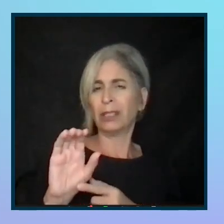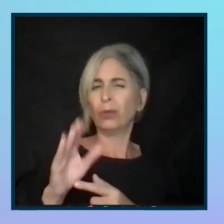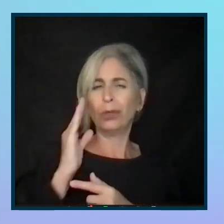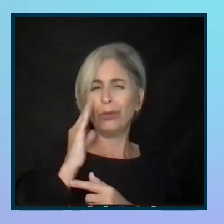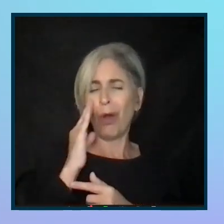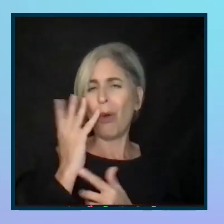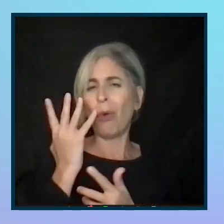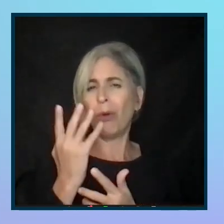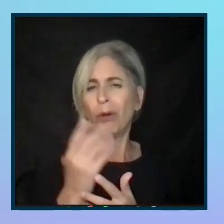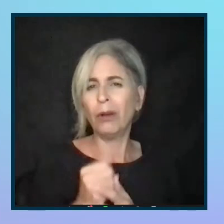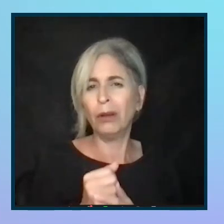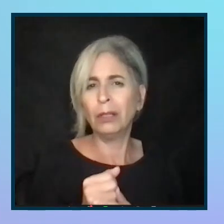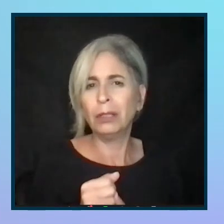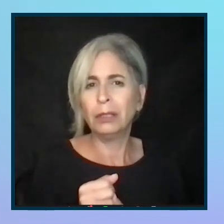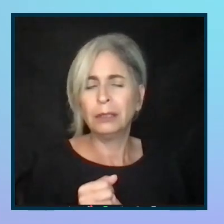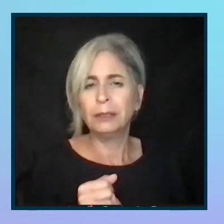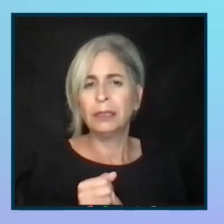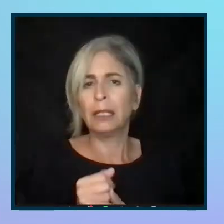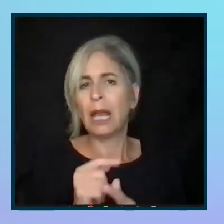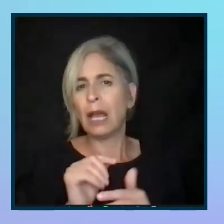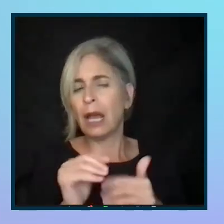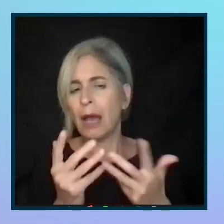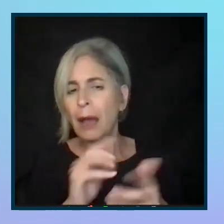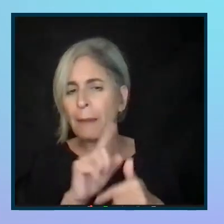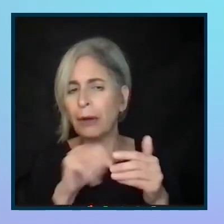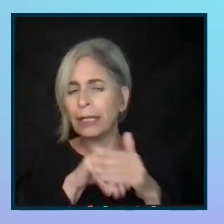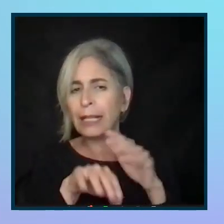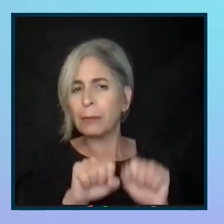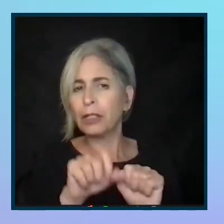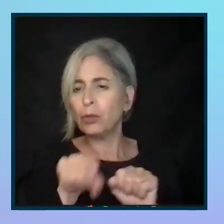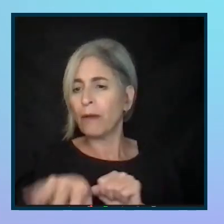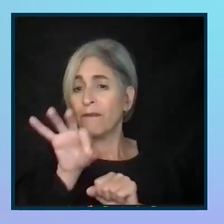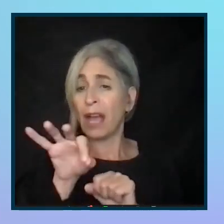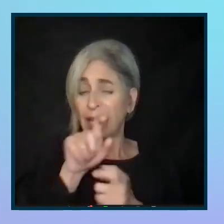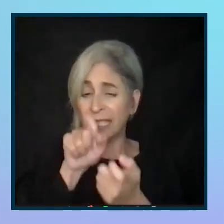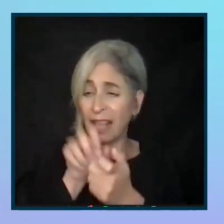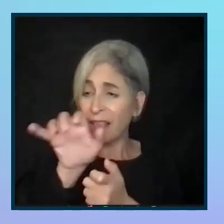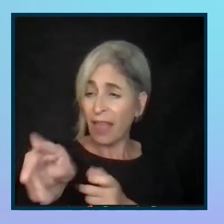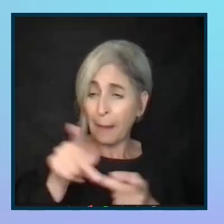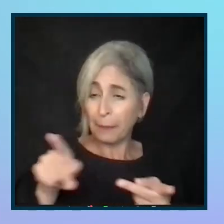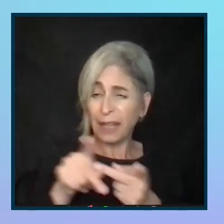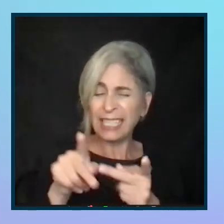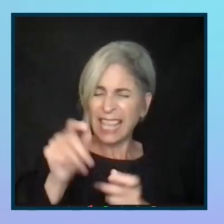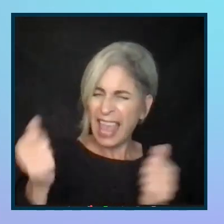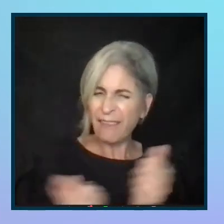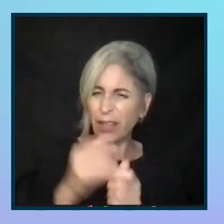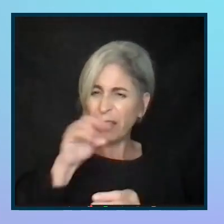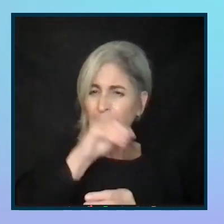"Oh, if I'm looking for accessibility, it's always gonna be found in that one place." So I would always encourage everyone